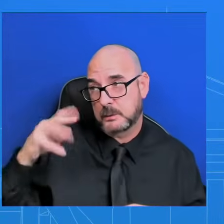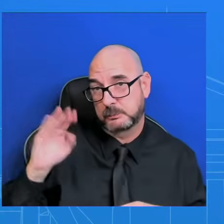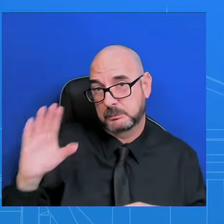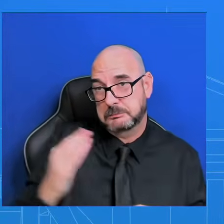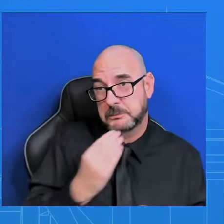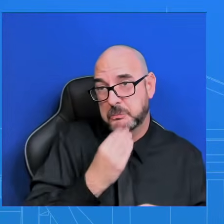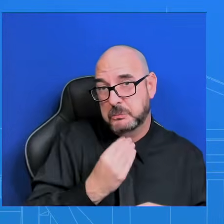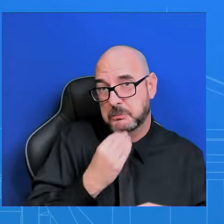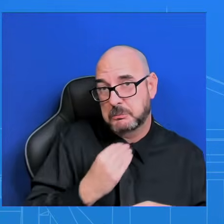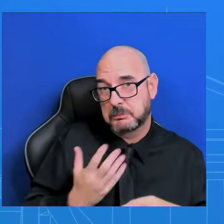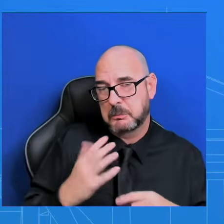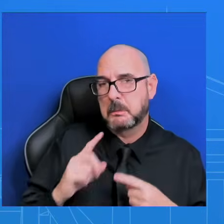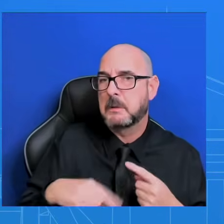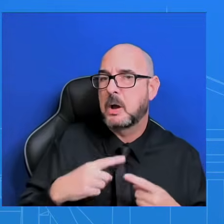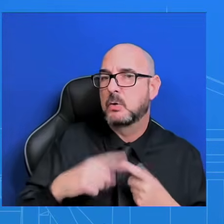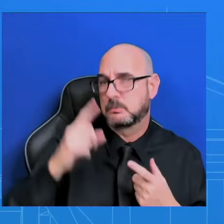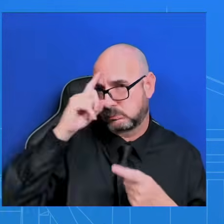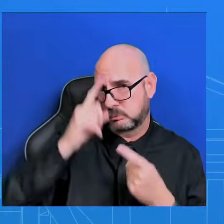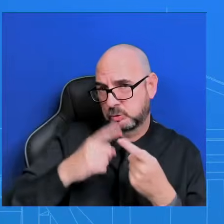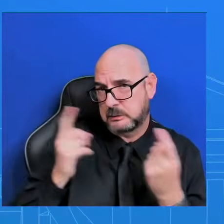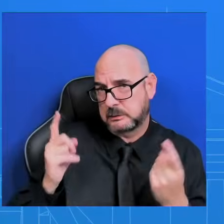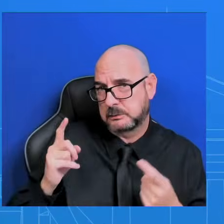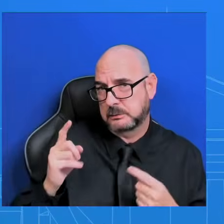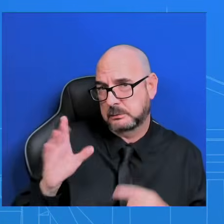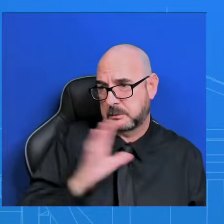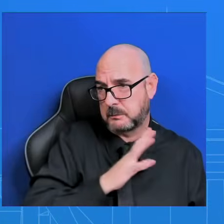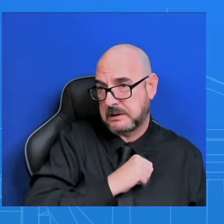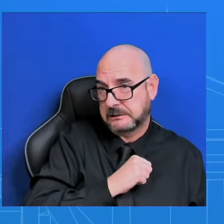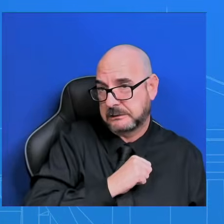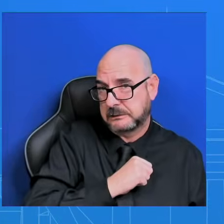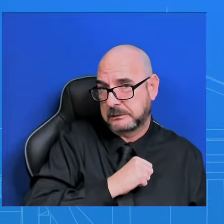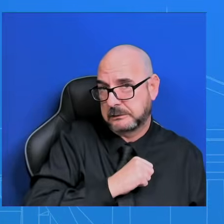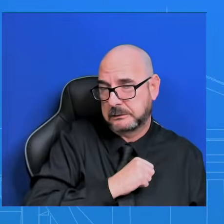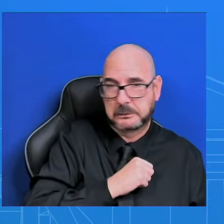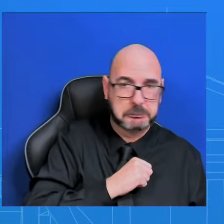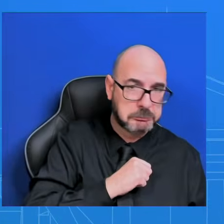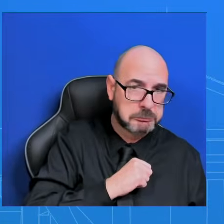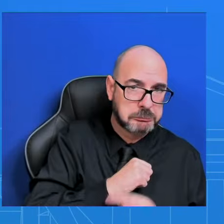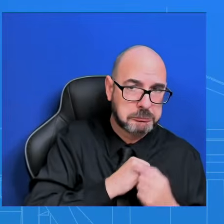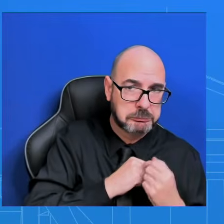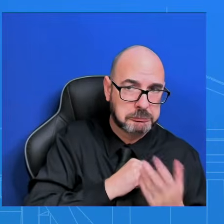it could complicate the efforts to pass the supplemental? Mr. Kirby: The President is under --